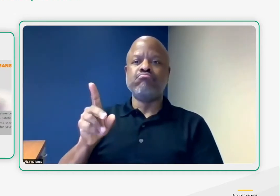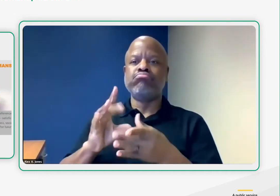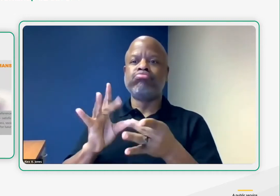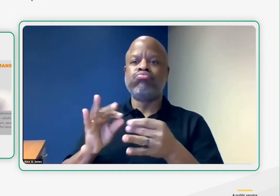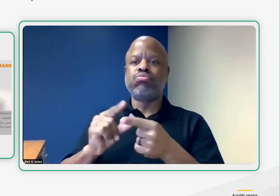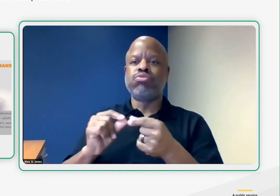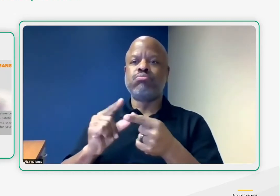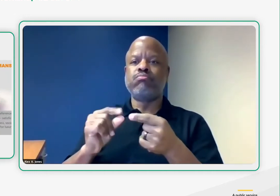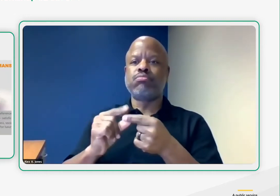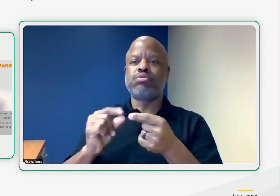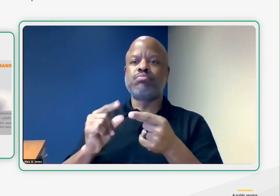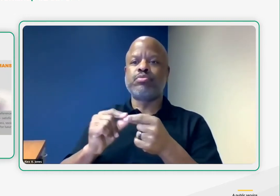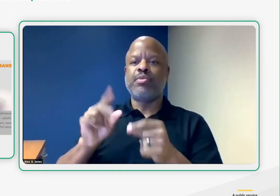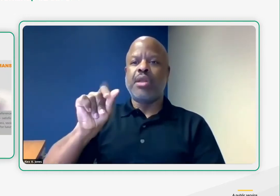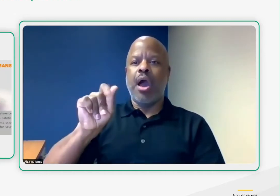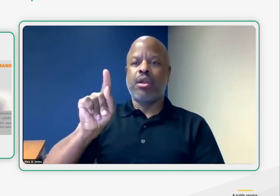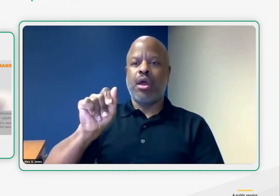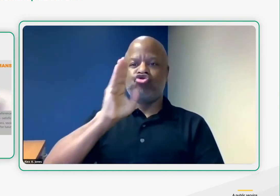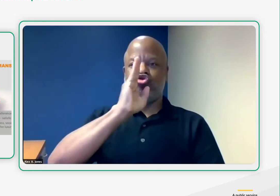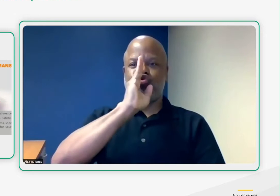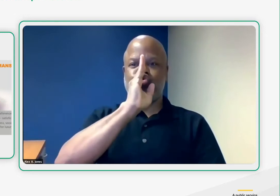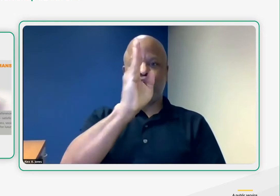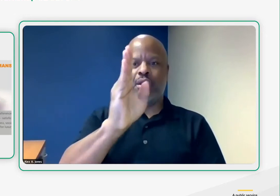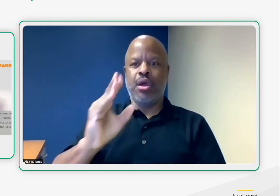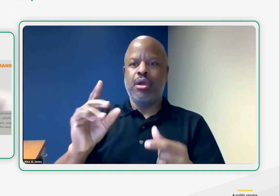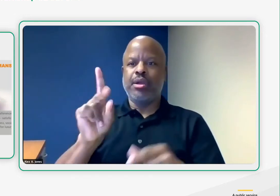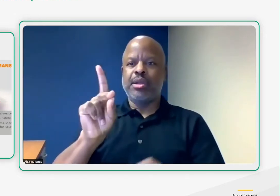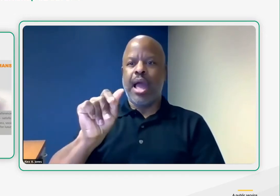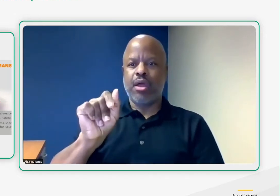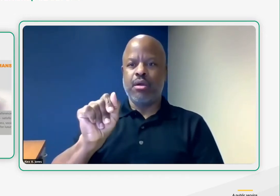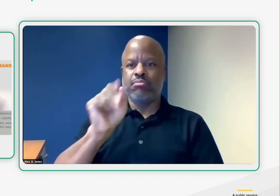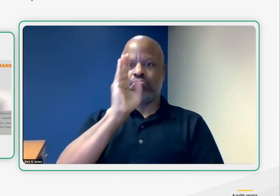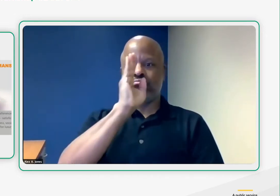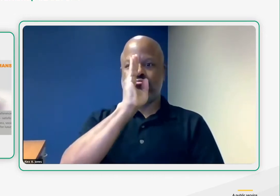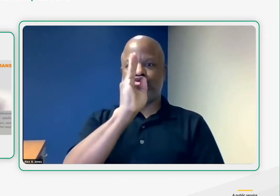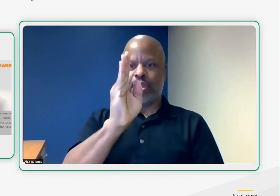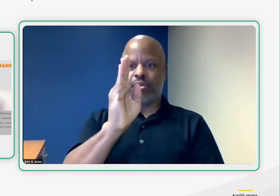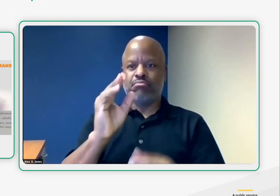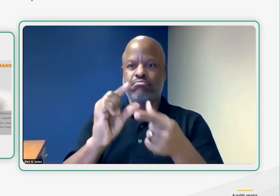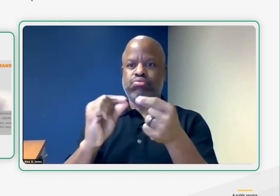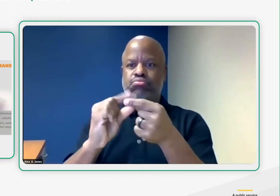when you are trying to think about, like, just straight data,